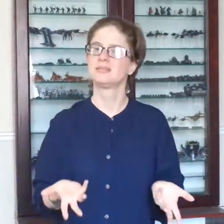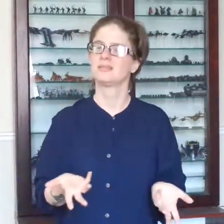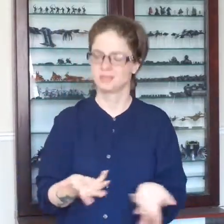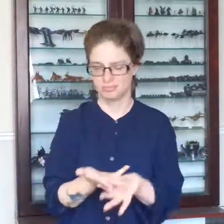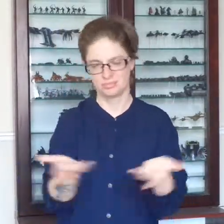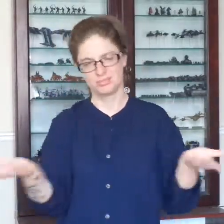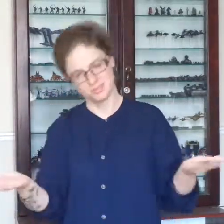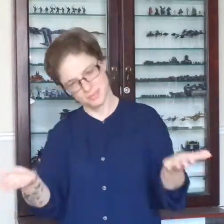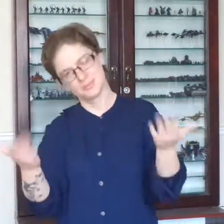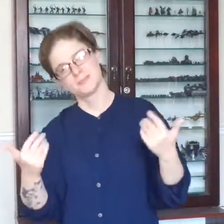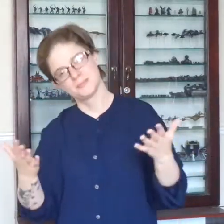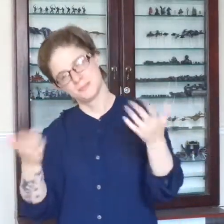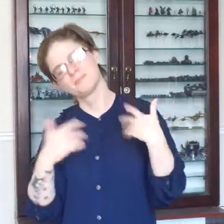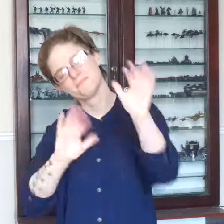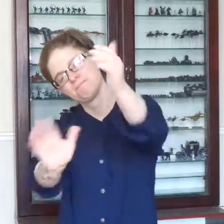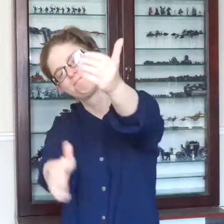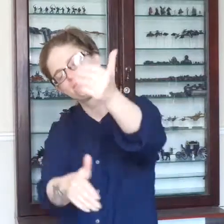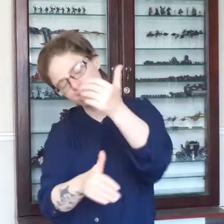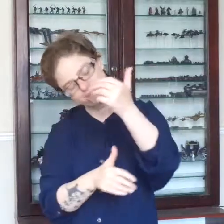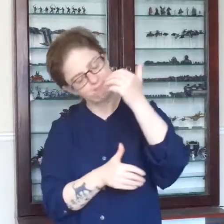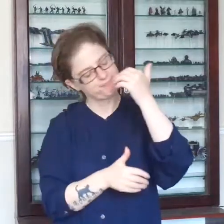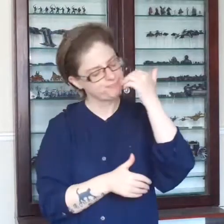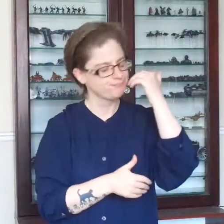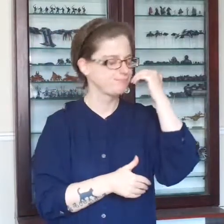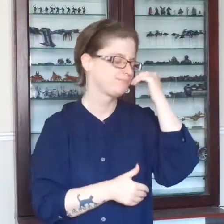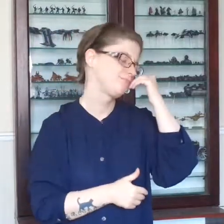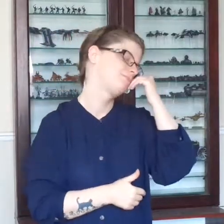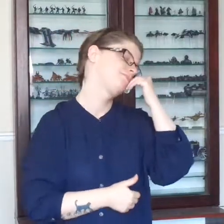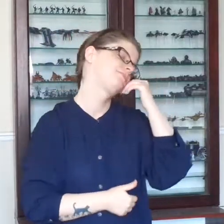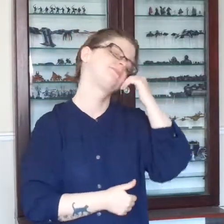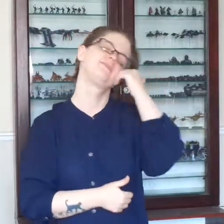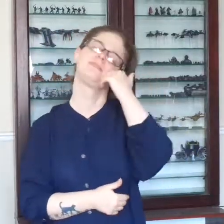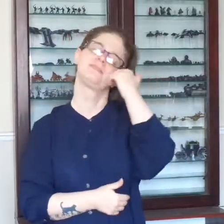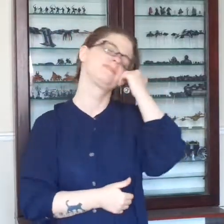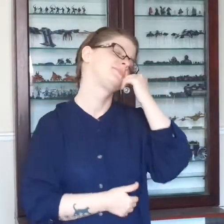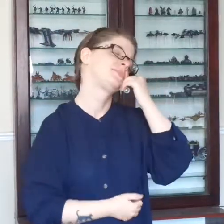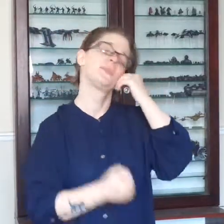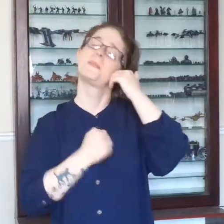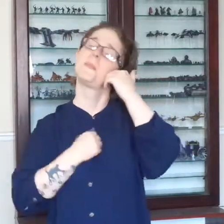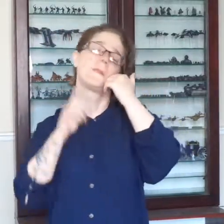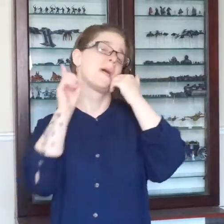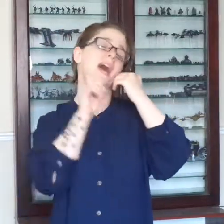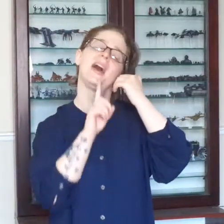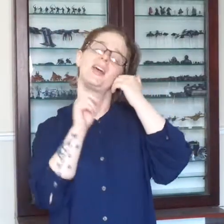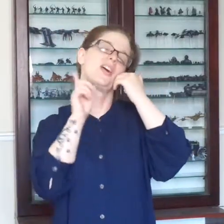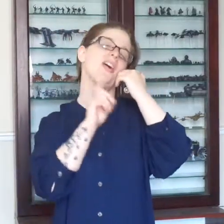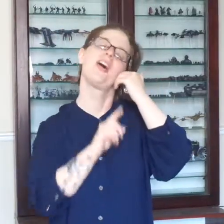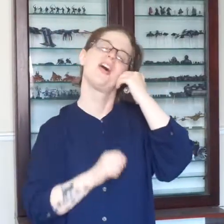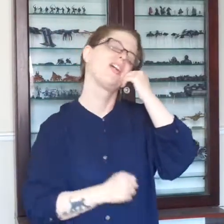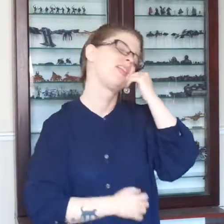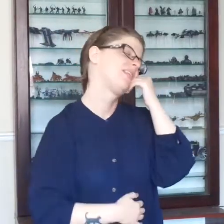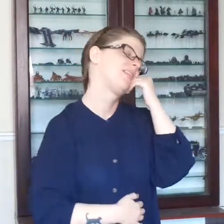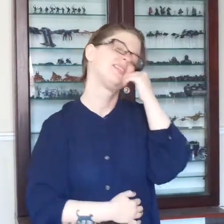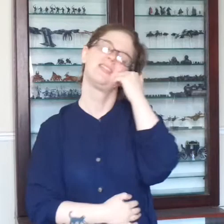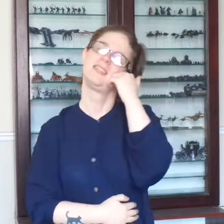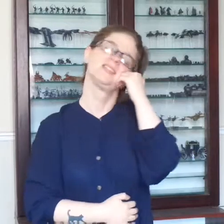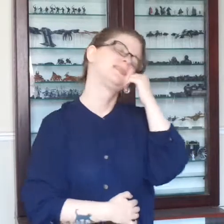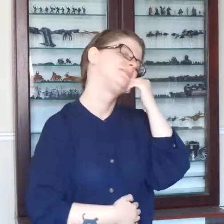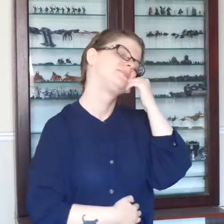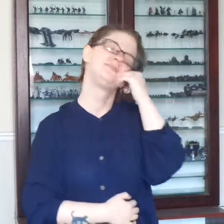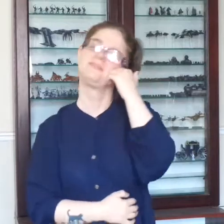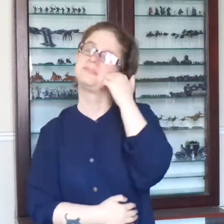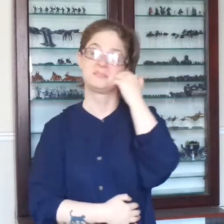Give me a minute to hold my girl Give me a minute to hold my girl